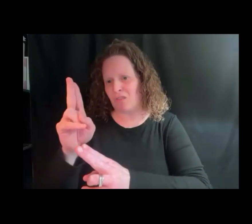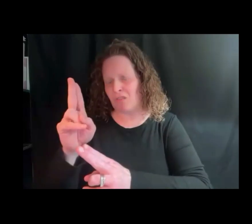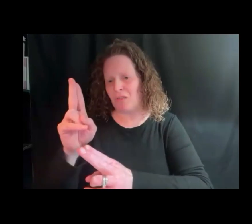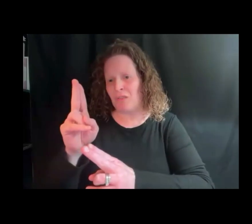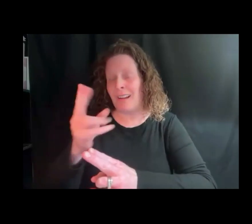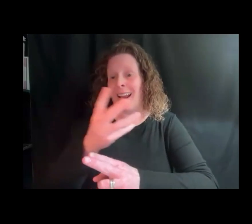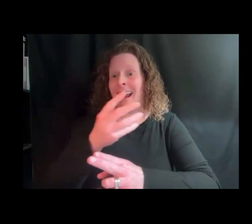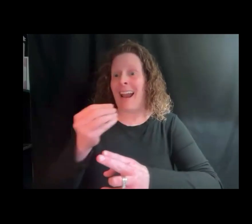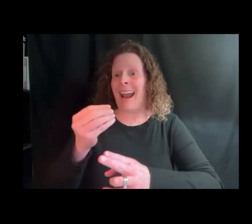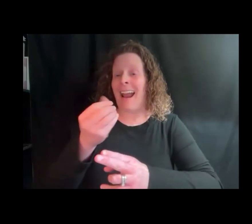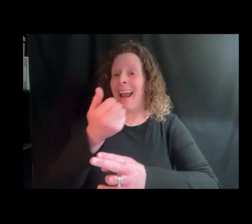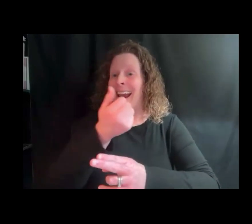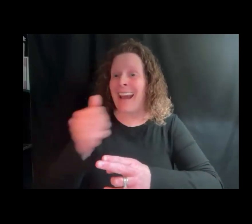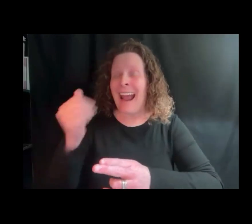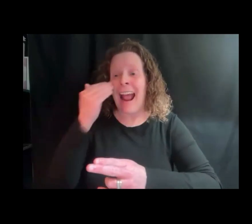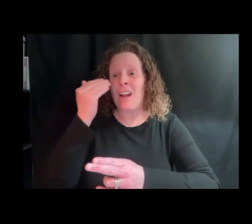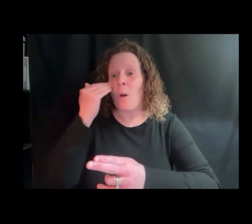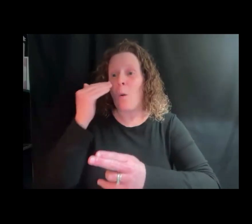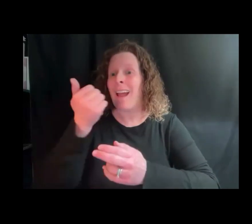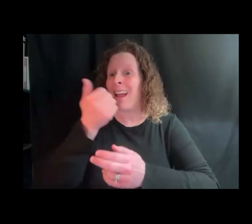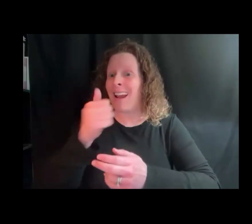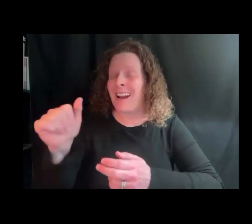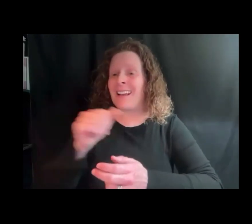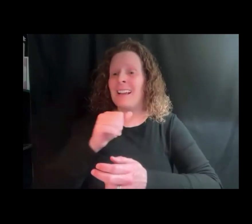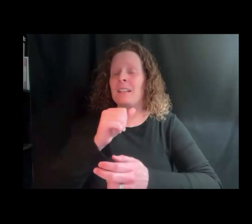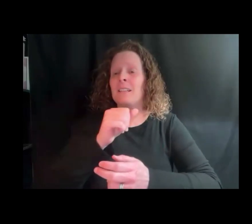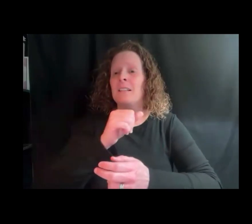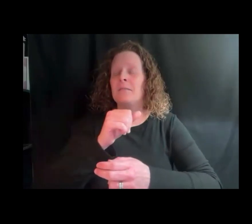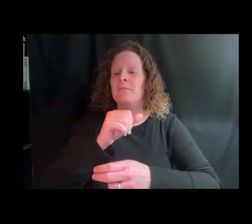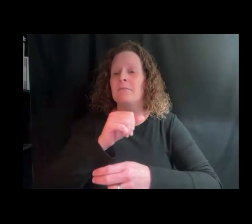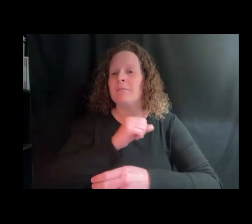in that IEP. We need to honor that presence